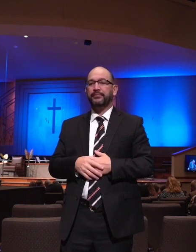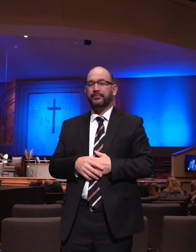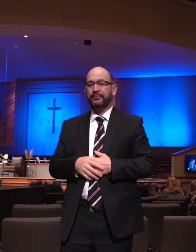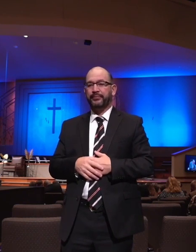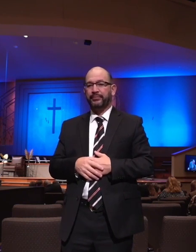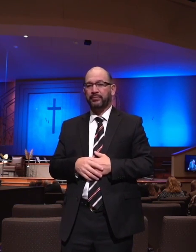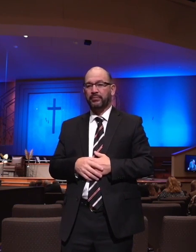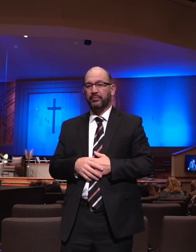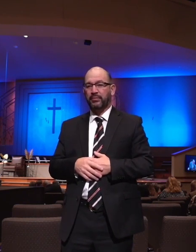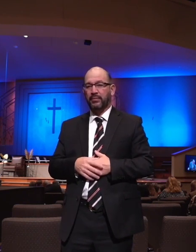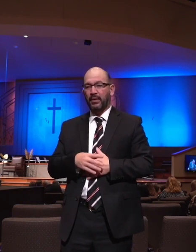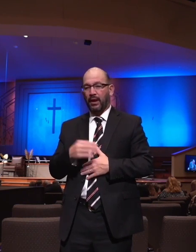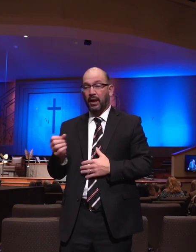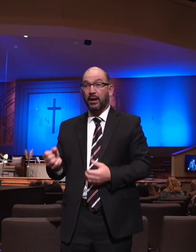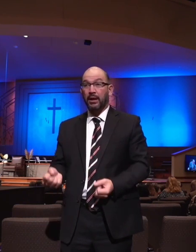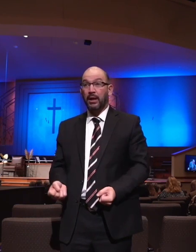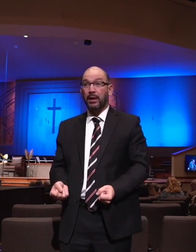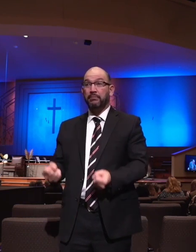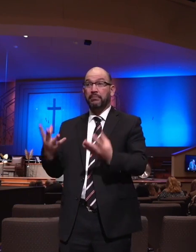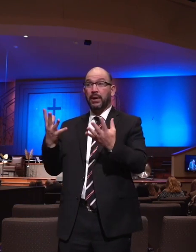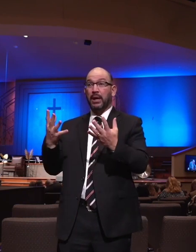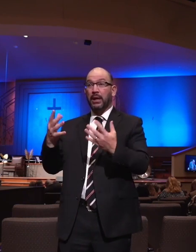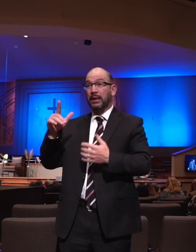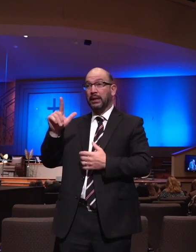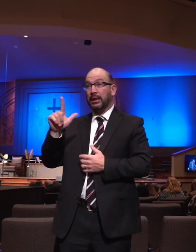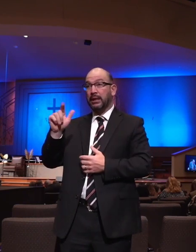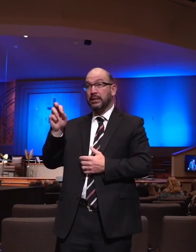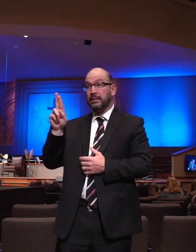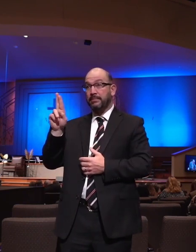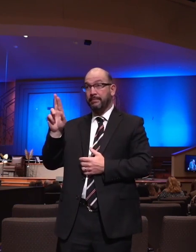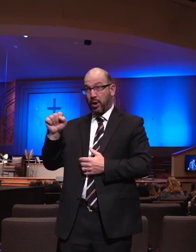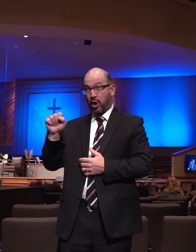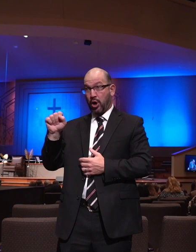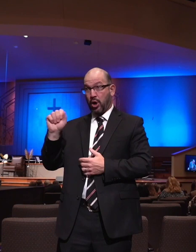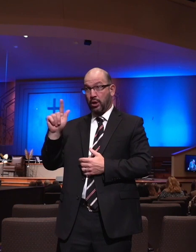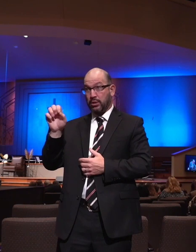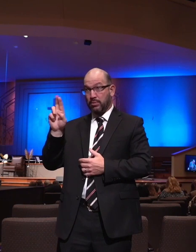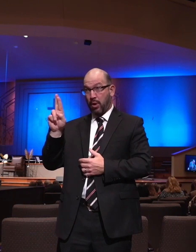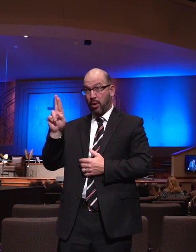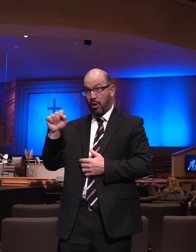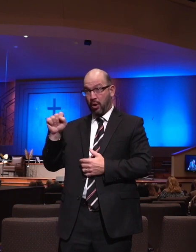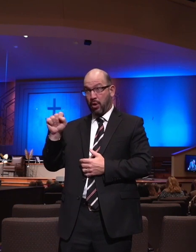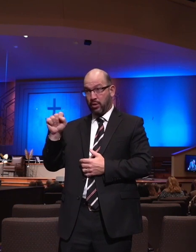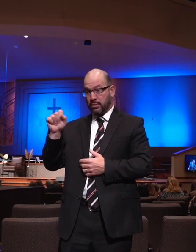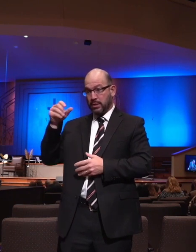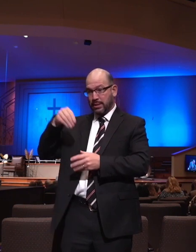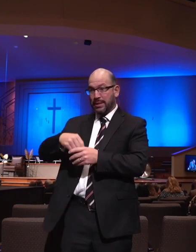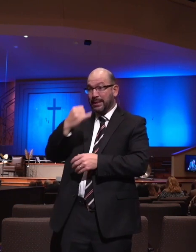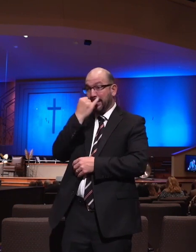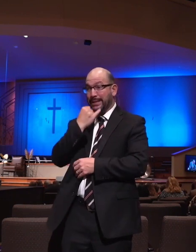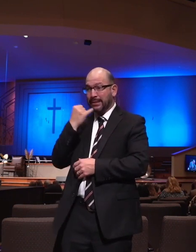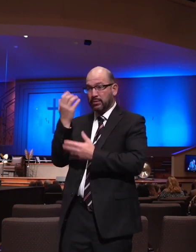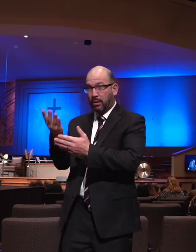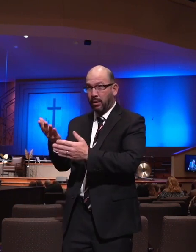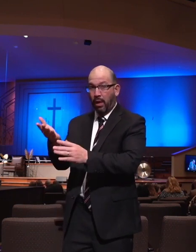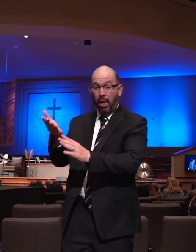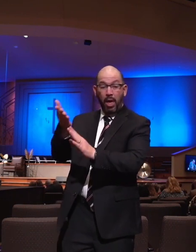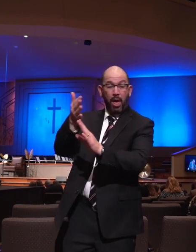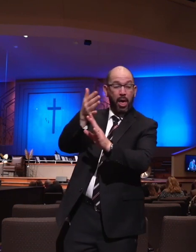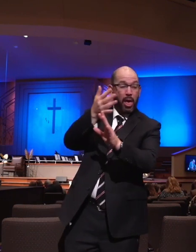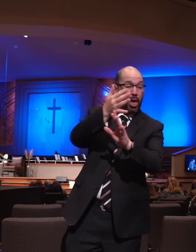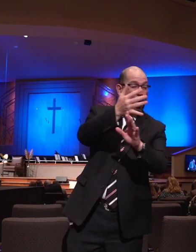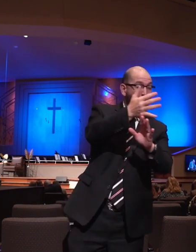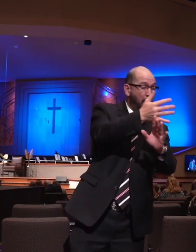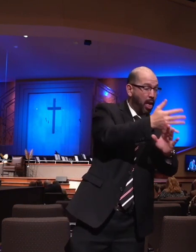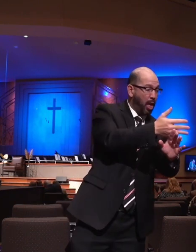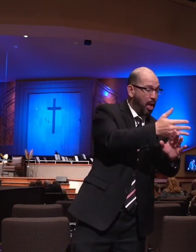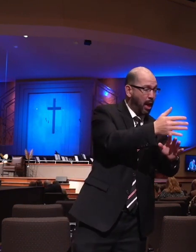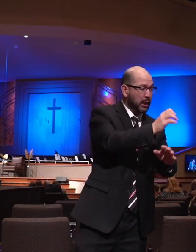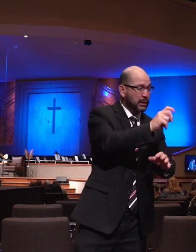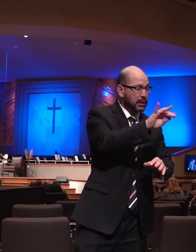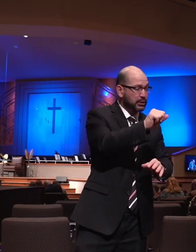and many lepers were in Israel in the time of Elisha the